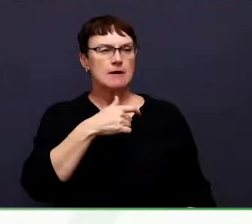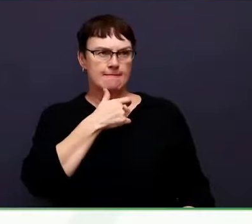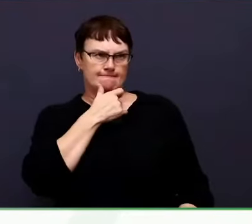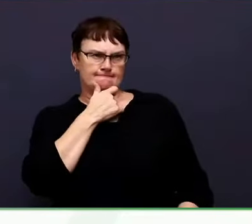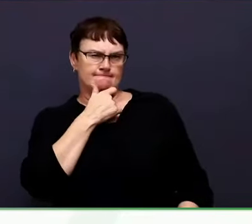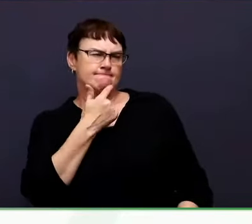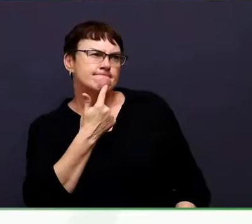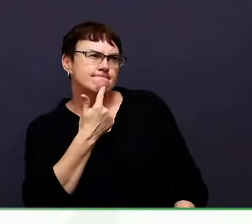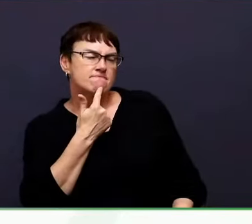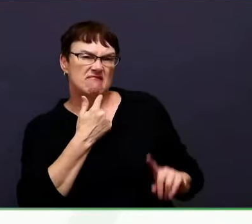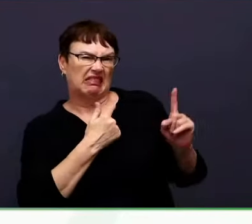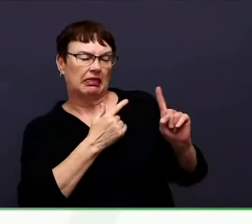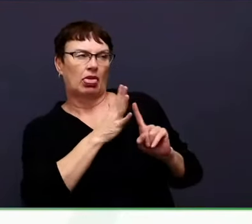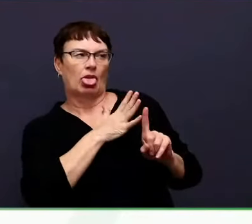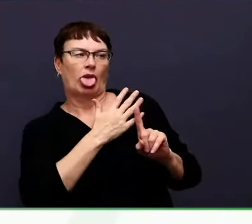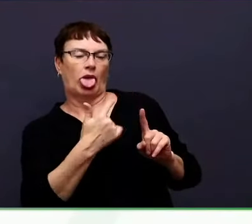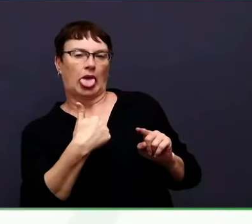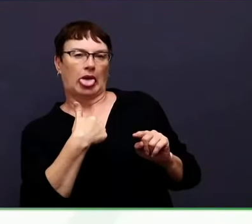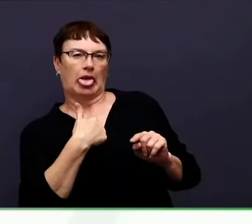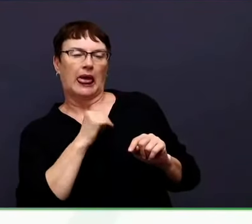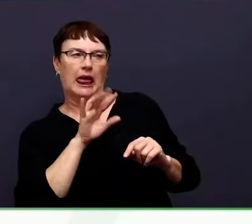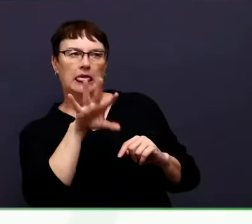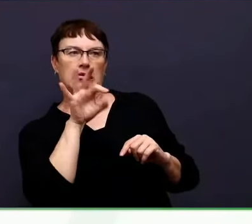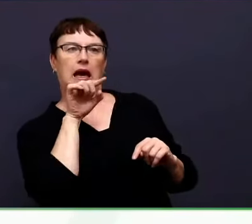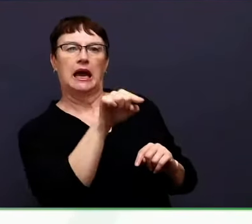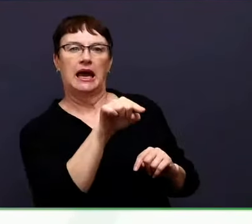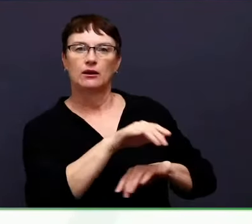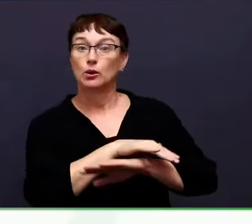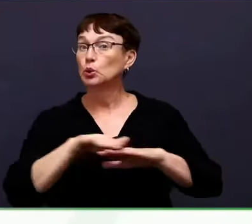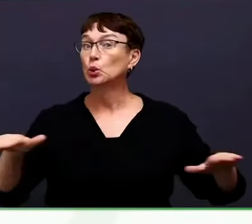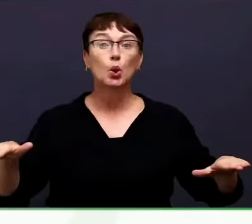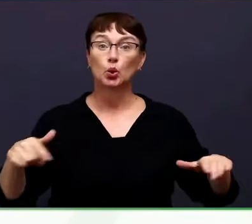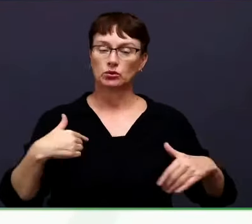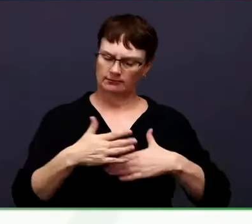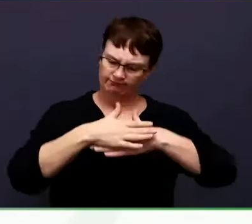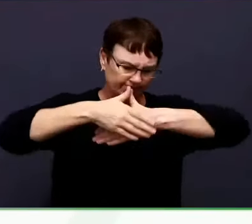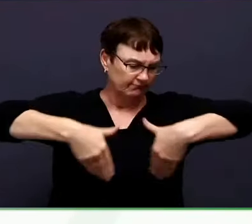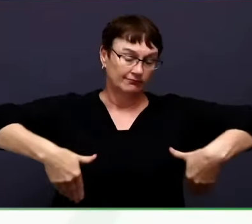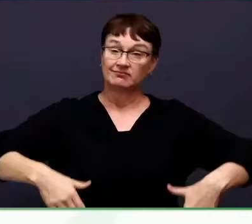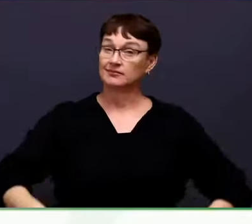The very last week, the four election, we arranged easy to understand political discussions.